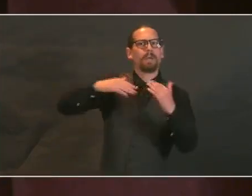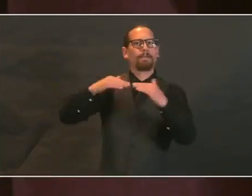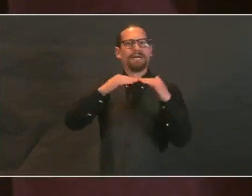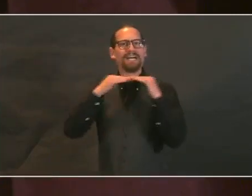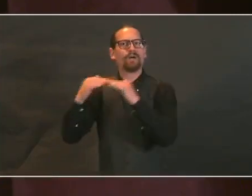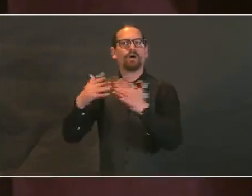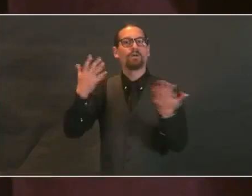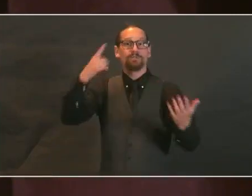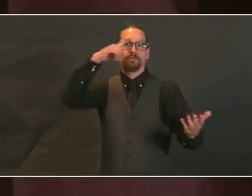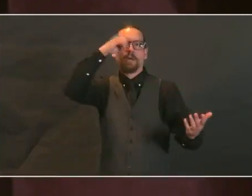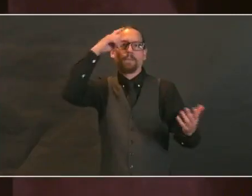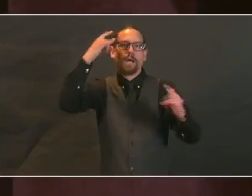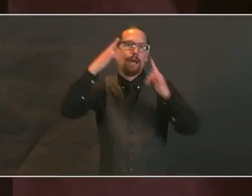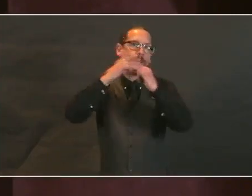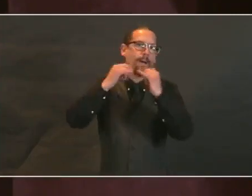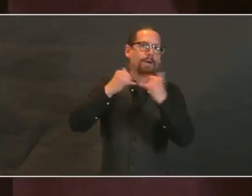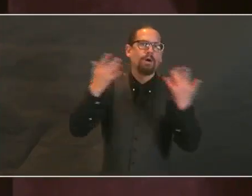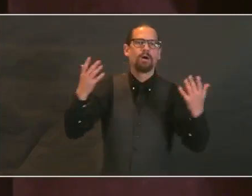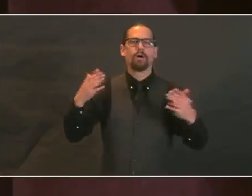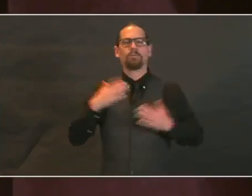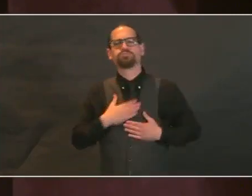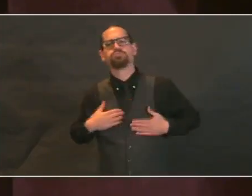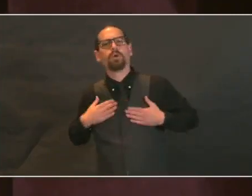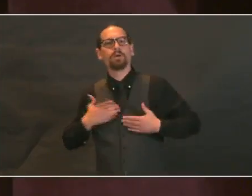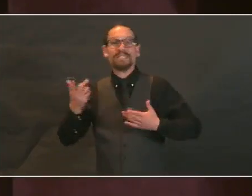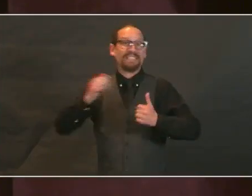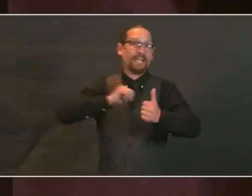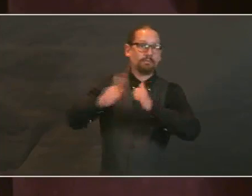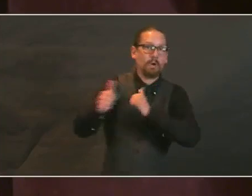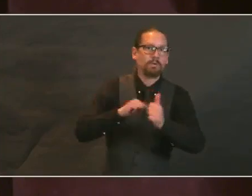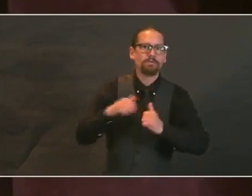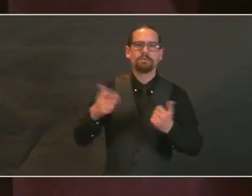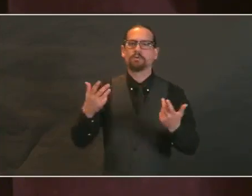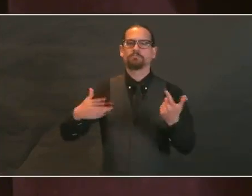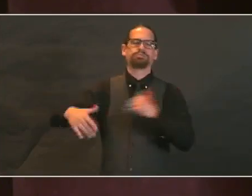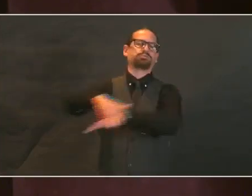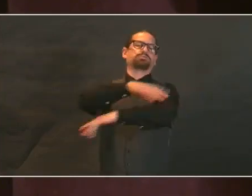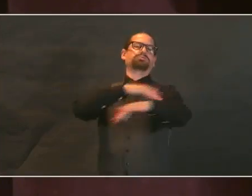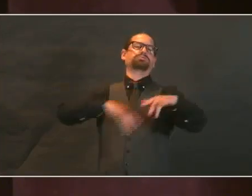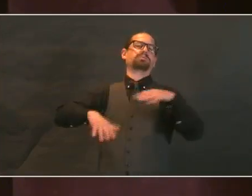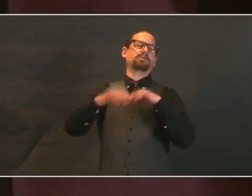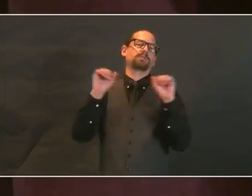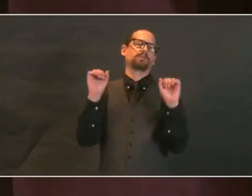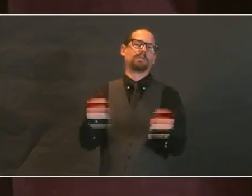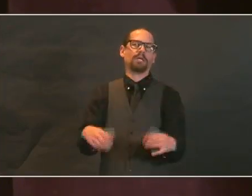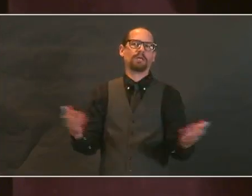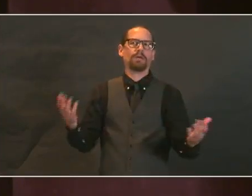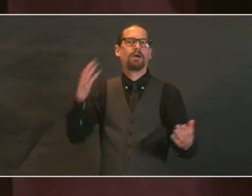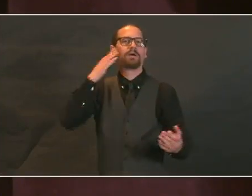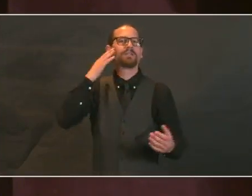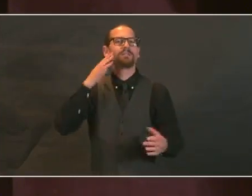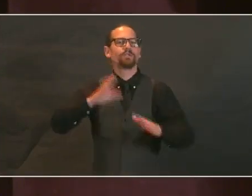KEEP YOUR CHILD OUT AND ABOUT ENJOYING THEMSELVES WITH FRIENDS IN SUMMIT CAN ACTIVITY